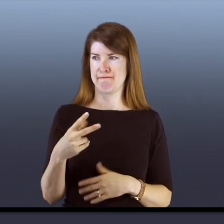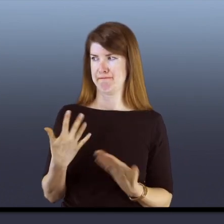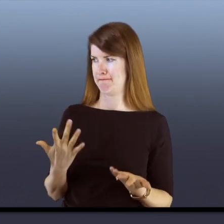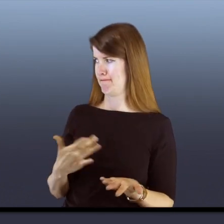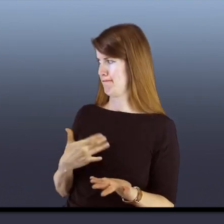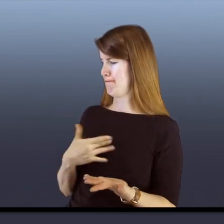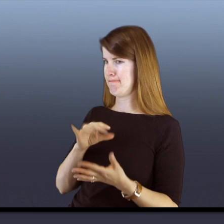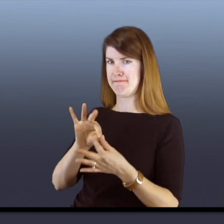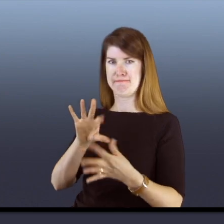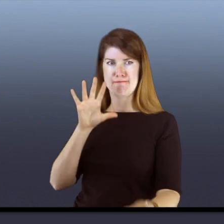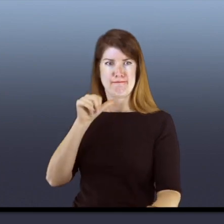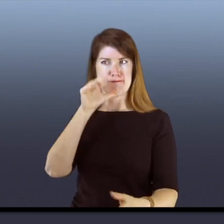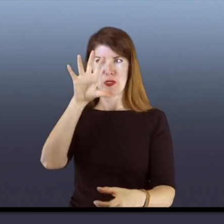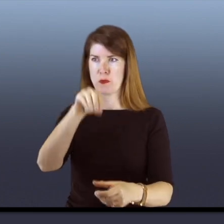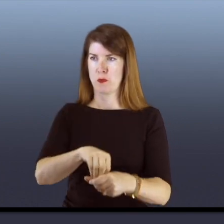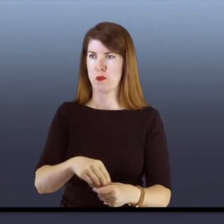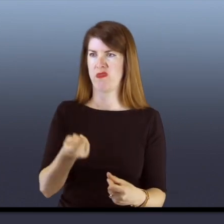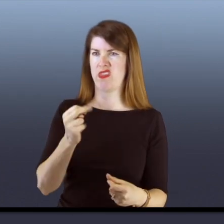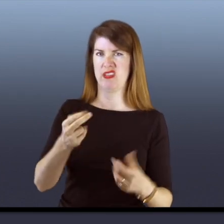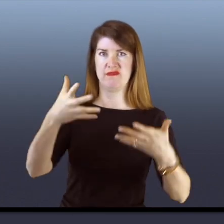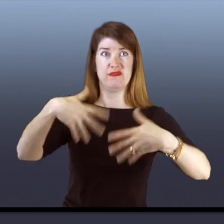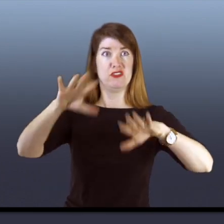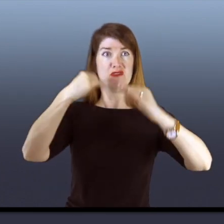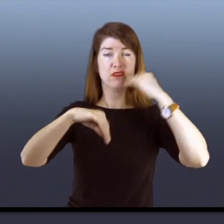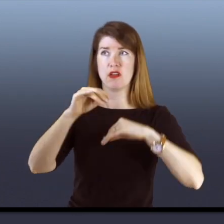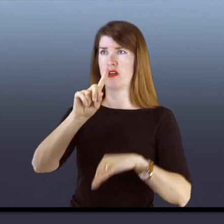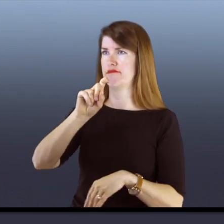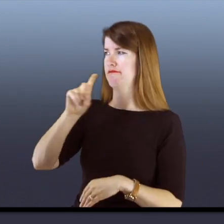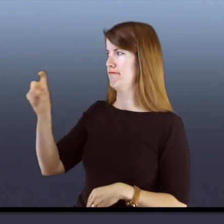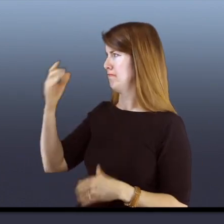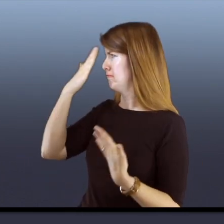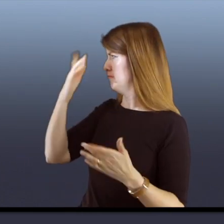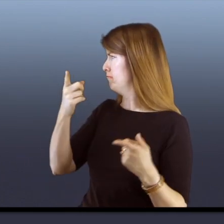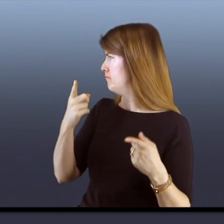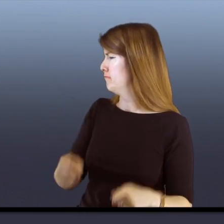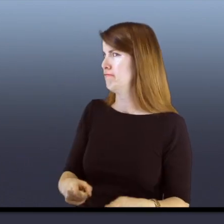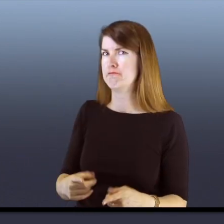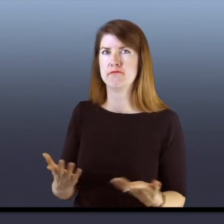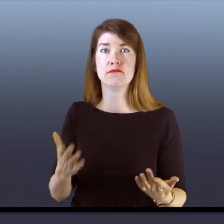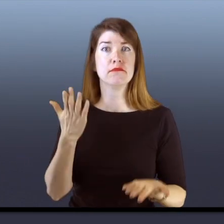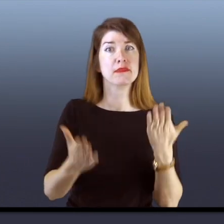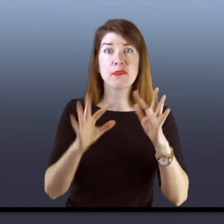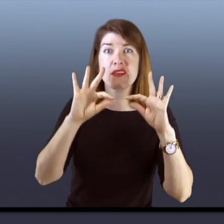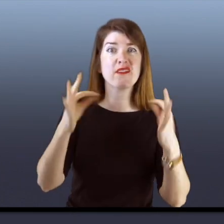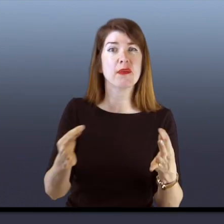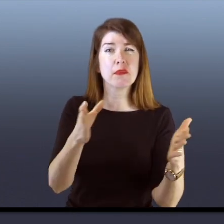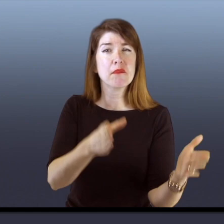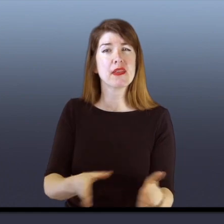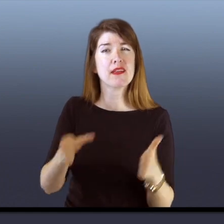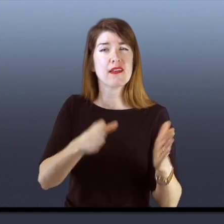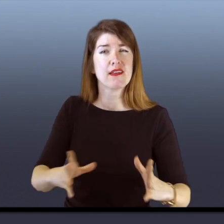or the family is planning a family vacation. Everyone else in the family that's hearing may know the details of that we're going